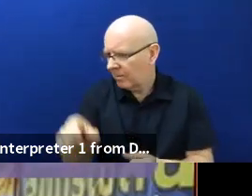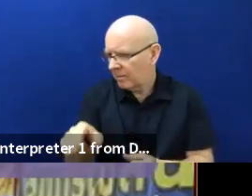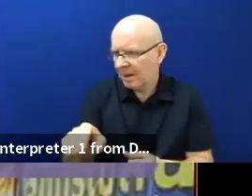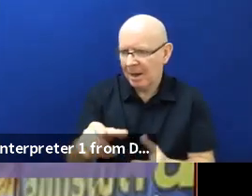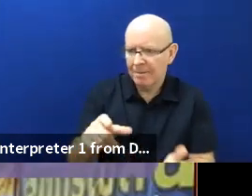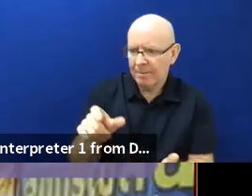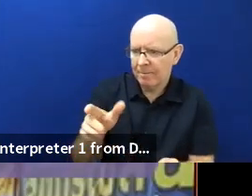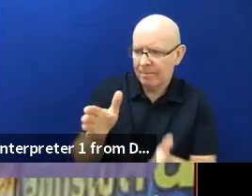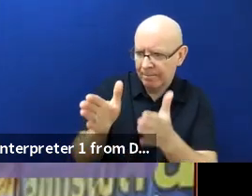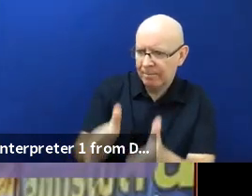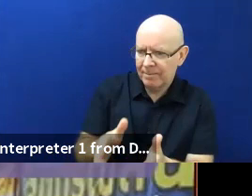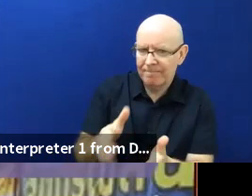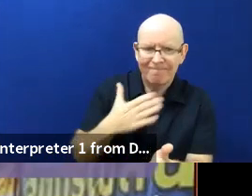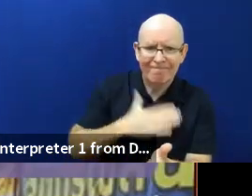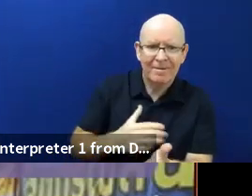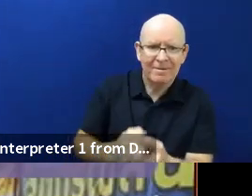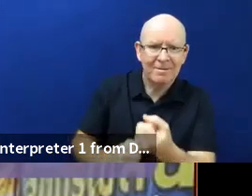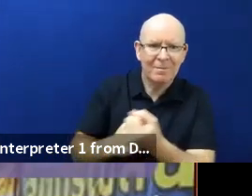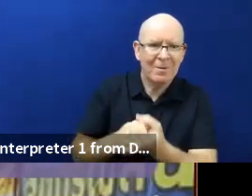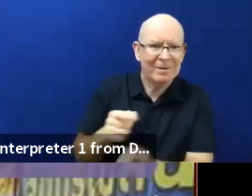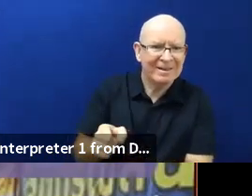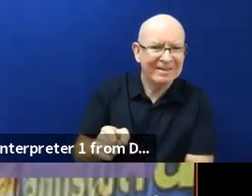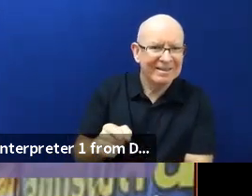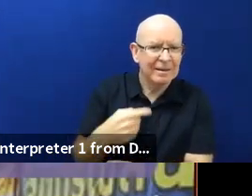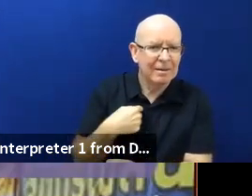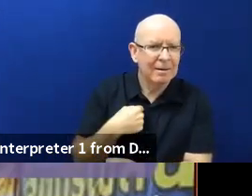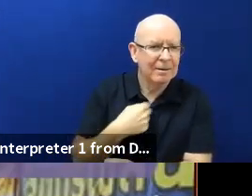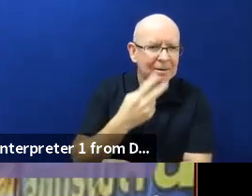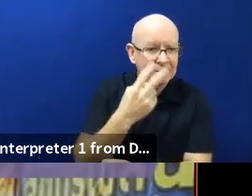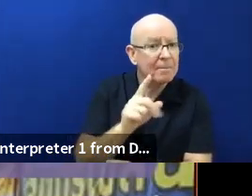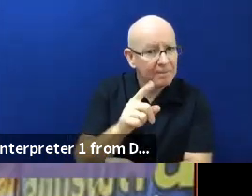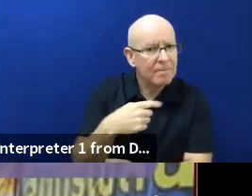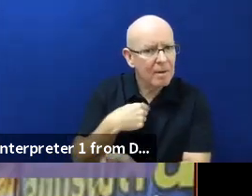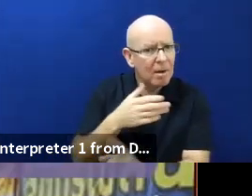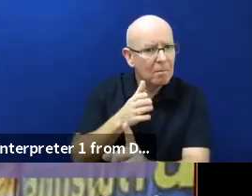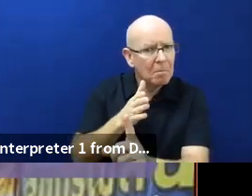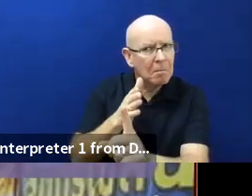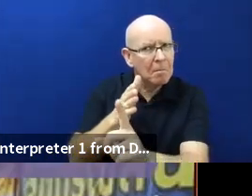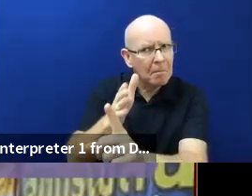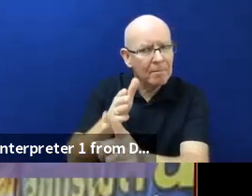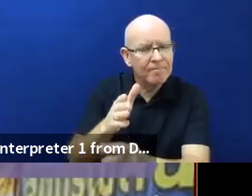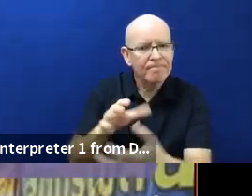This is my hypothesis, the lack of DRES support may have led to indirect employment of persons